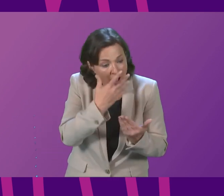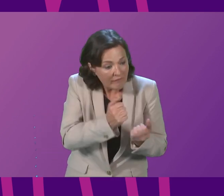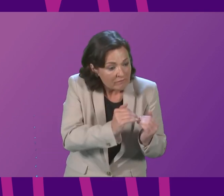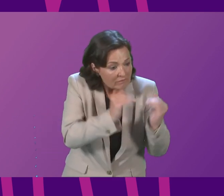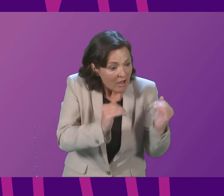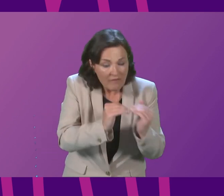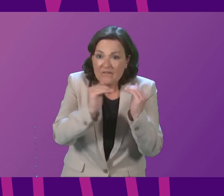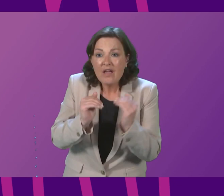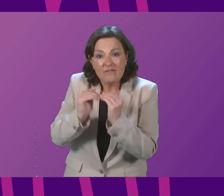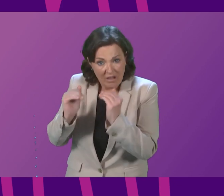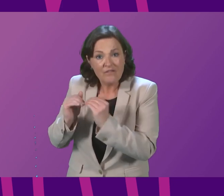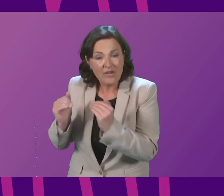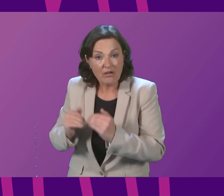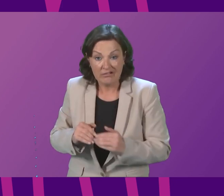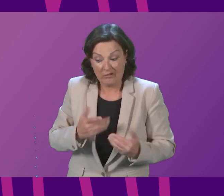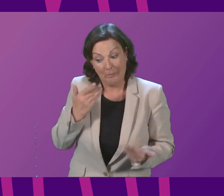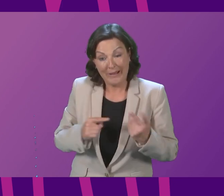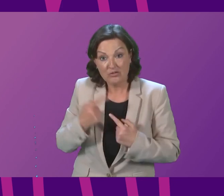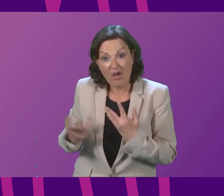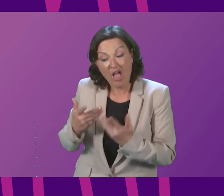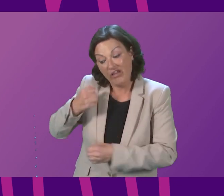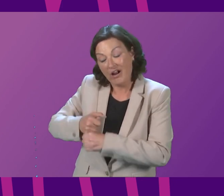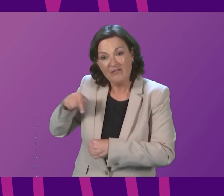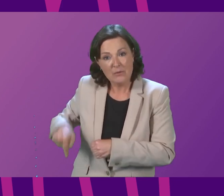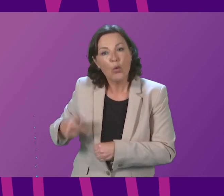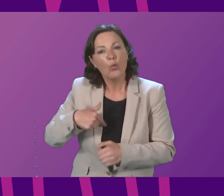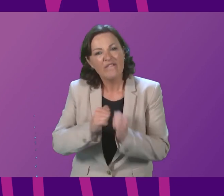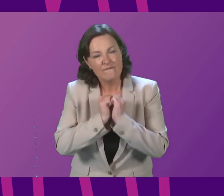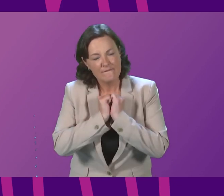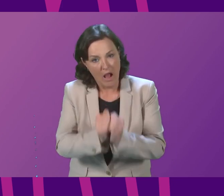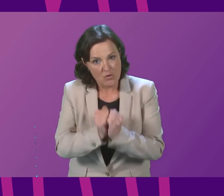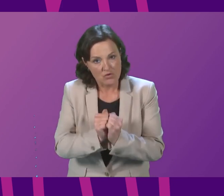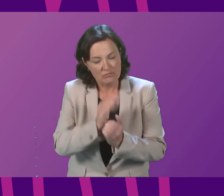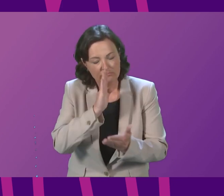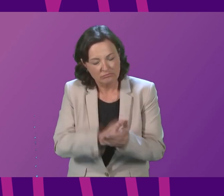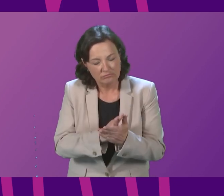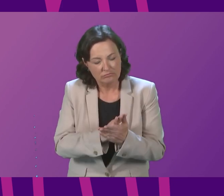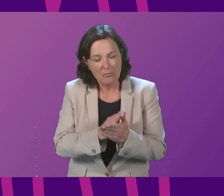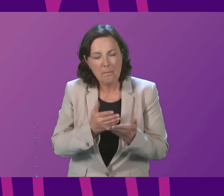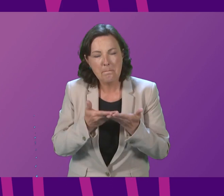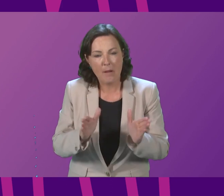Unlike a Government elsewhere in these islands, we value deeply the contribution of public sector workers.